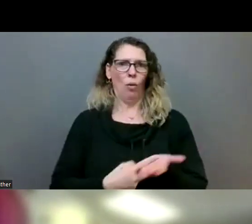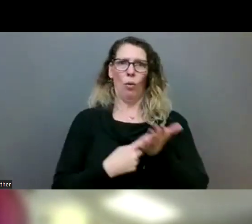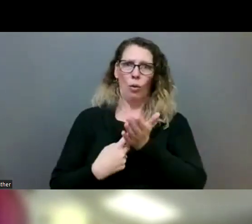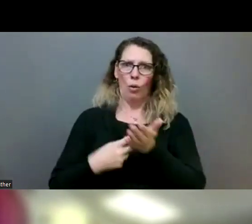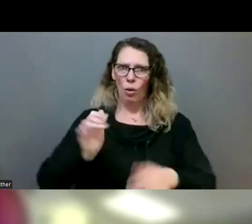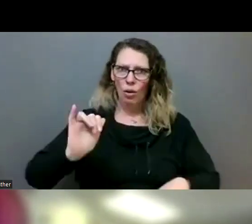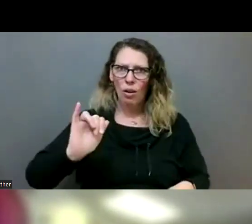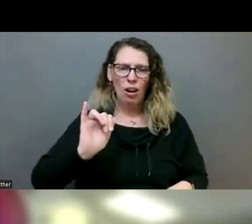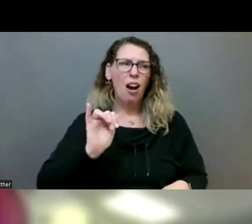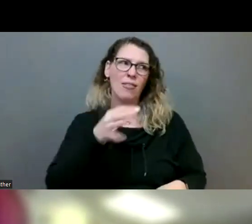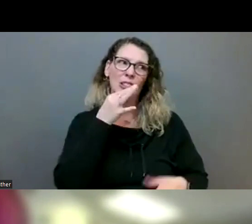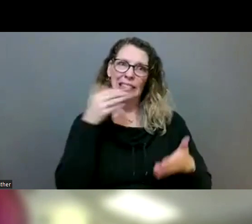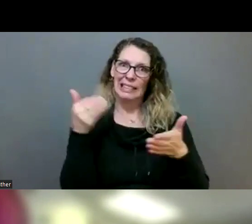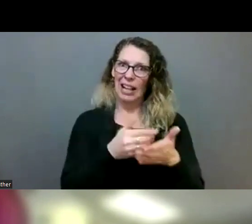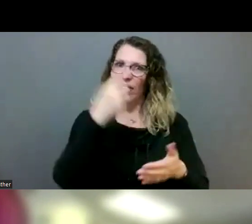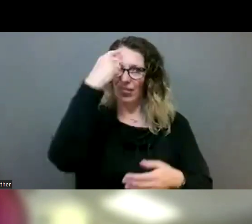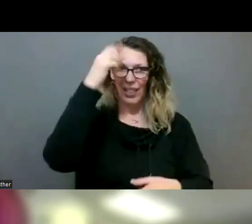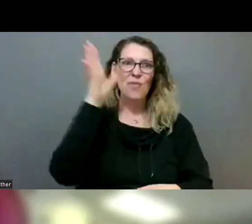this is coming up. I think we're gonna have a high week or we're gonna have a